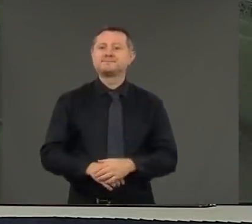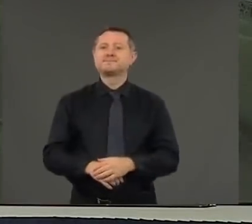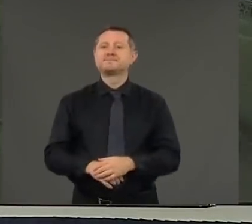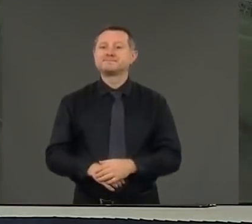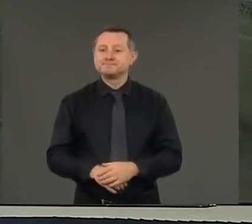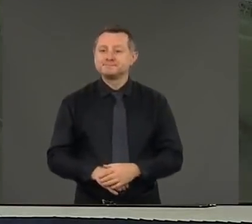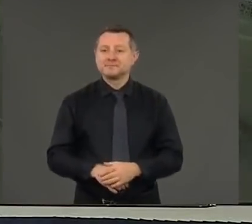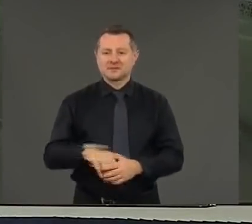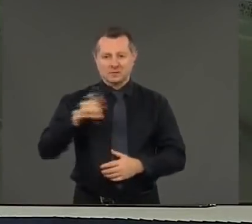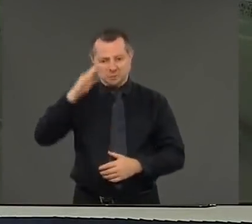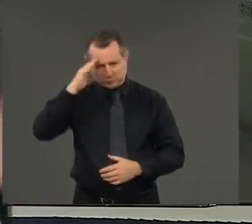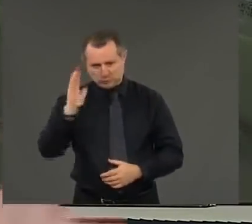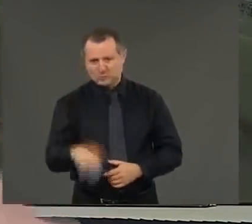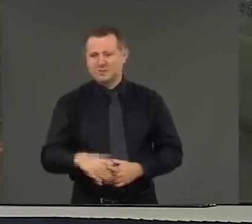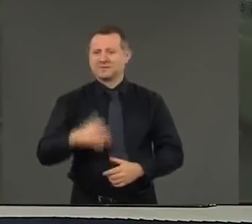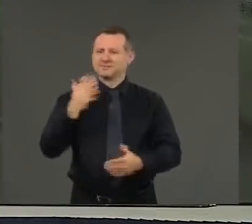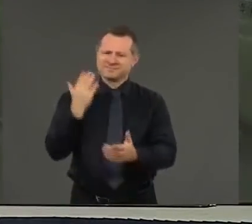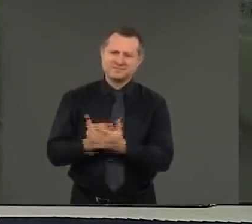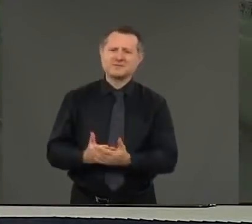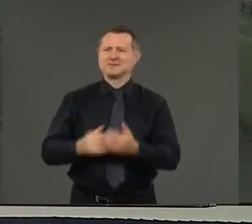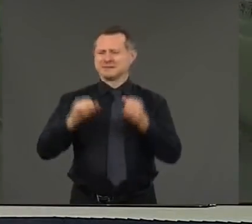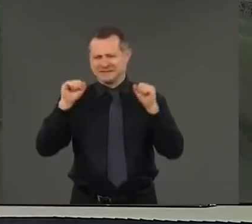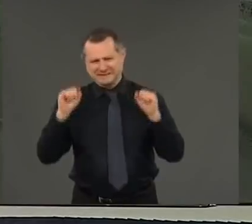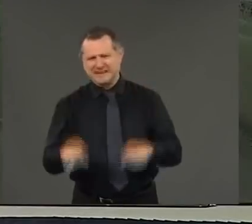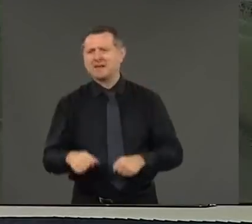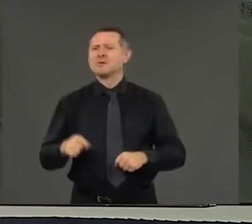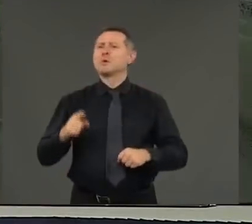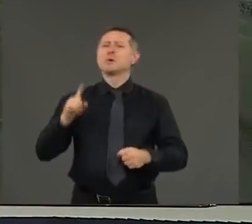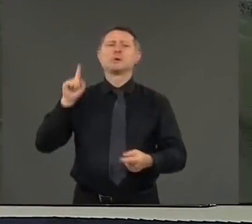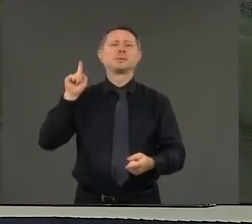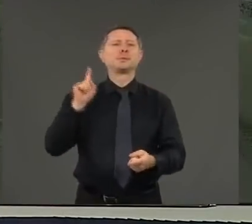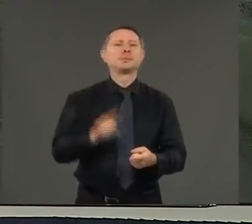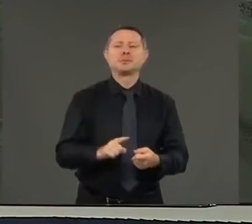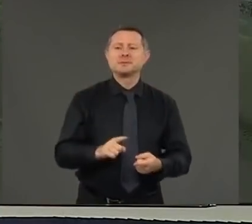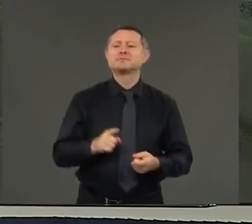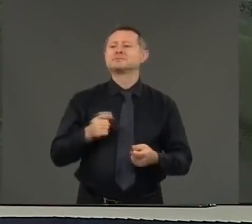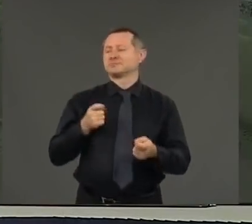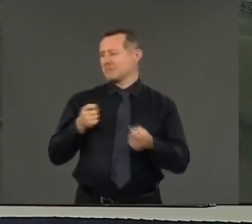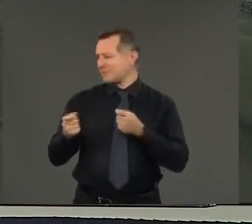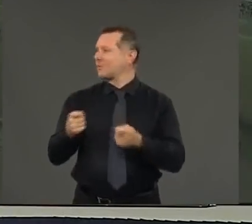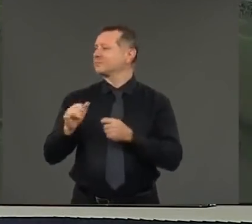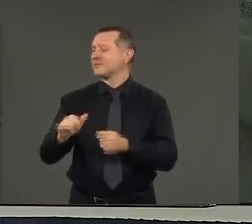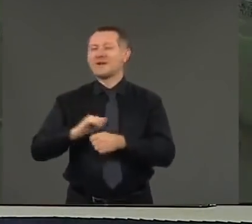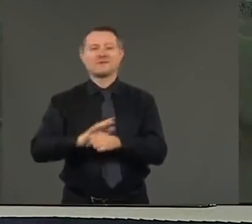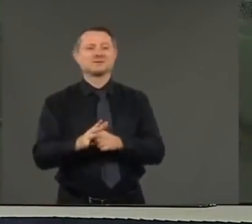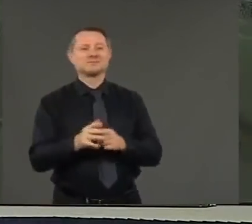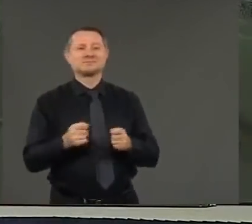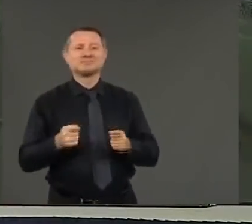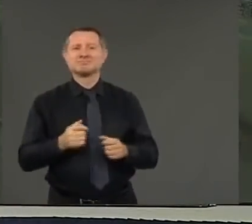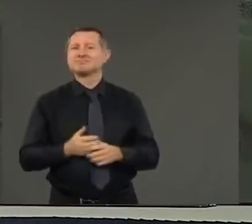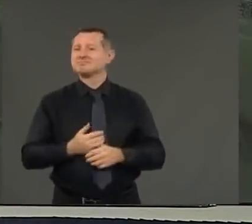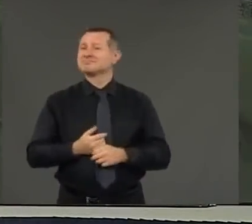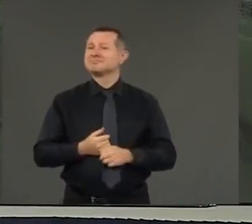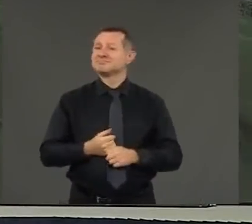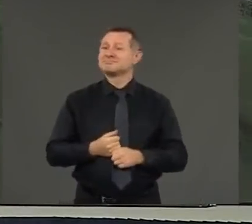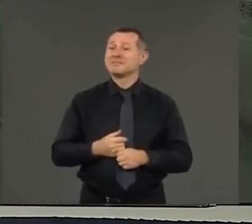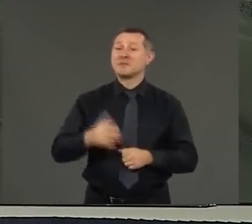WE KNOW WHAT TO DO BECAUSE WE DID IT. WE DID IT. WE KNOW THERE'S A MODEL THAT